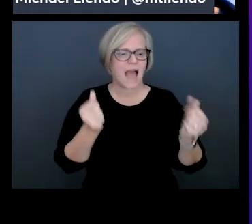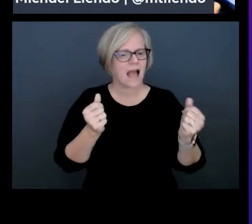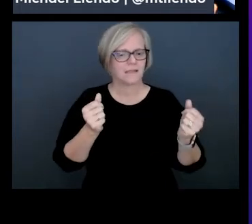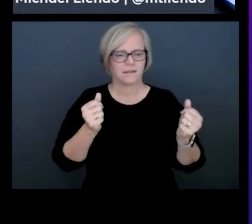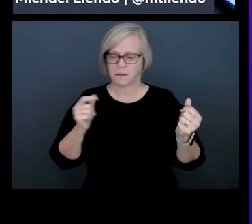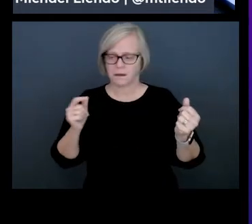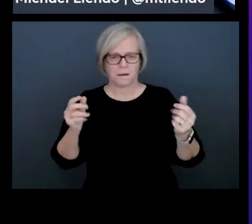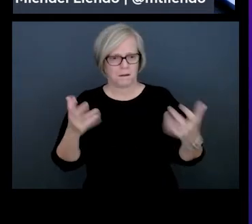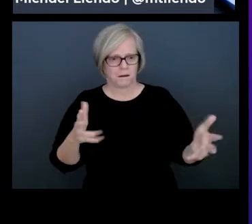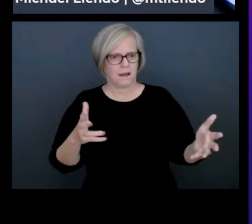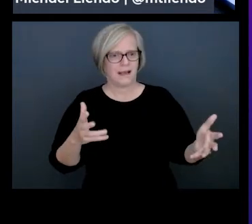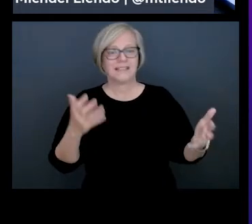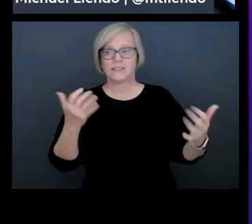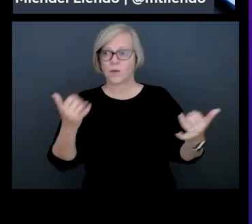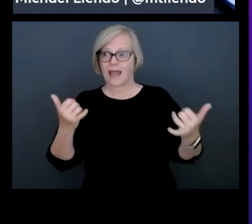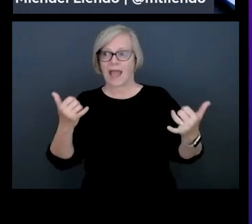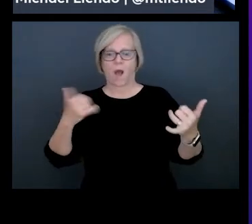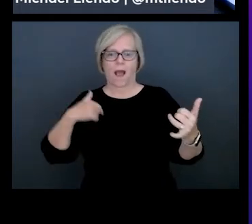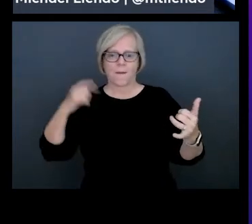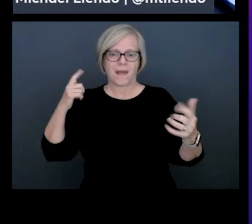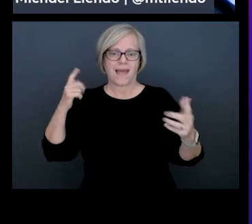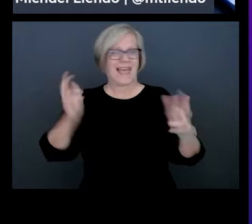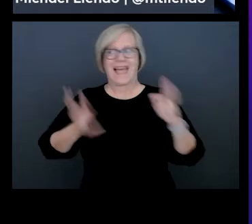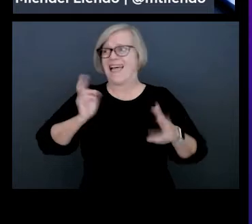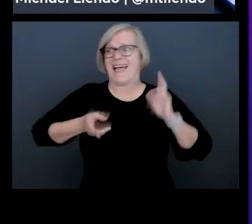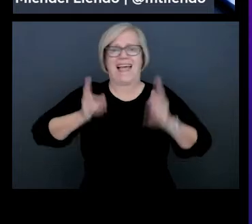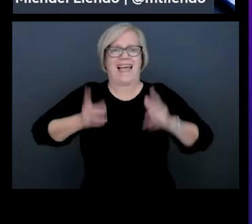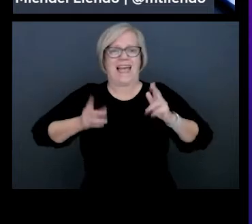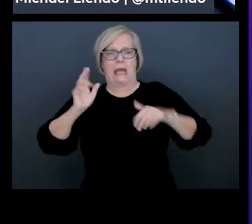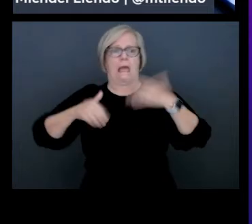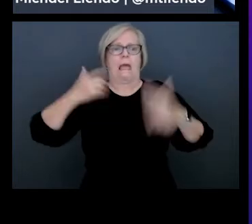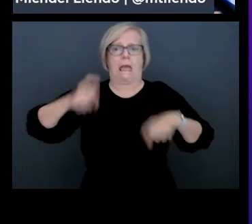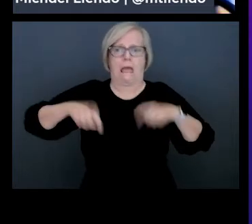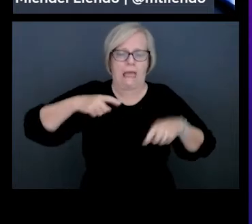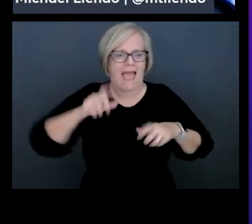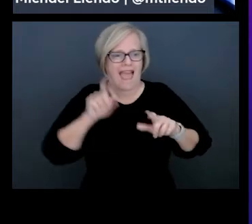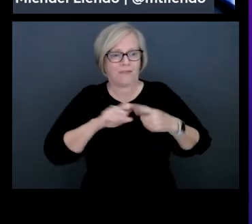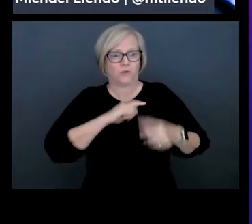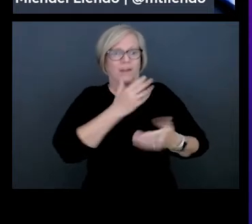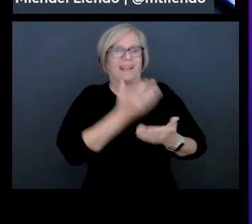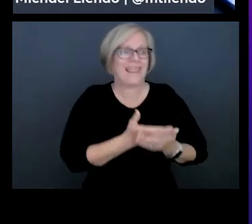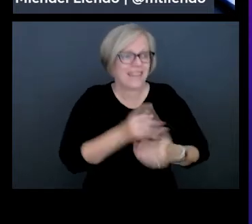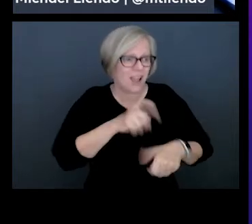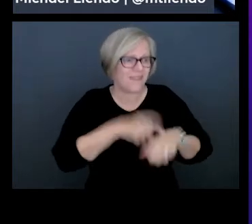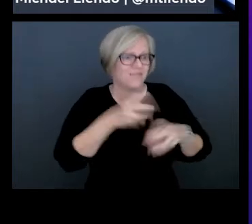So now I'm playing this race, right? I have to get to the coffee shop in time, otherwise my coffee's going to be cold.